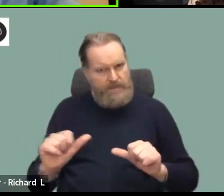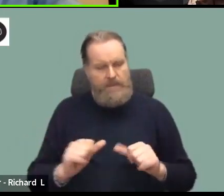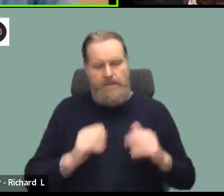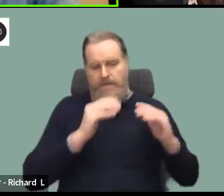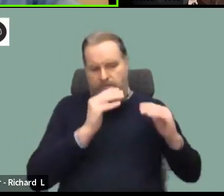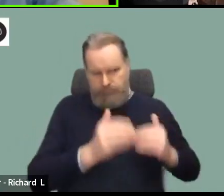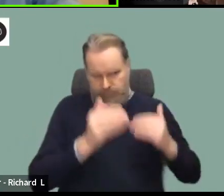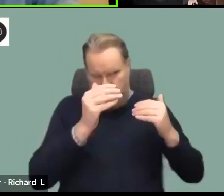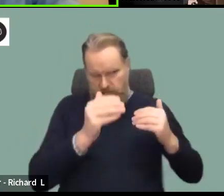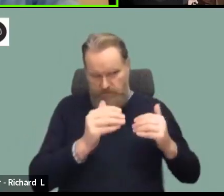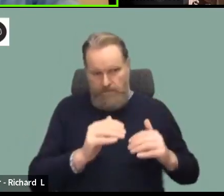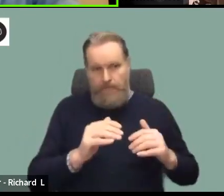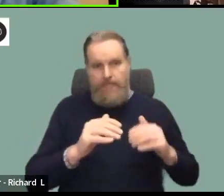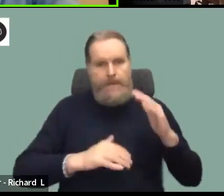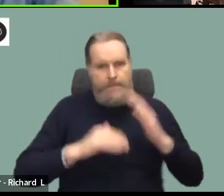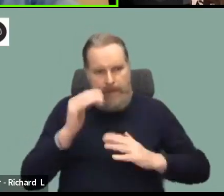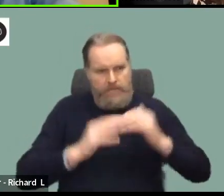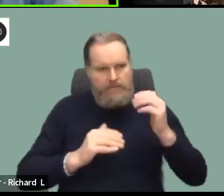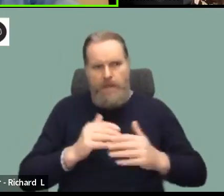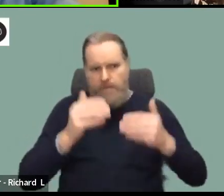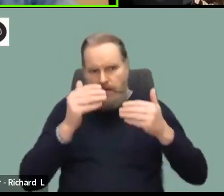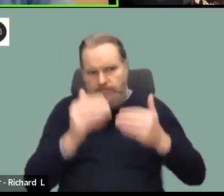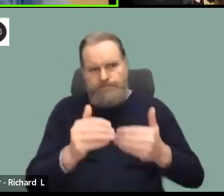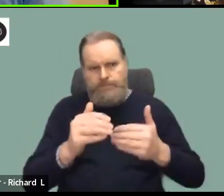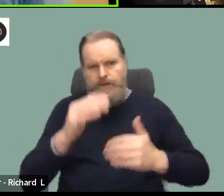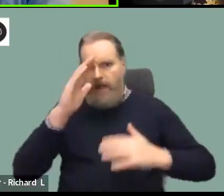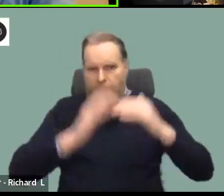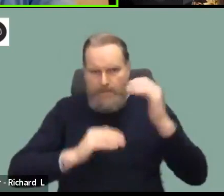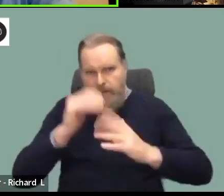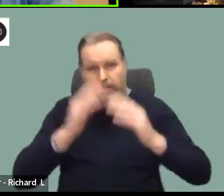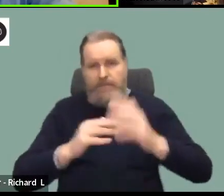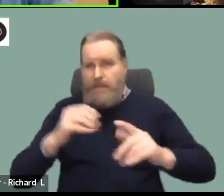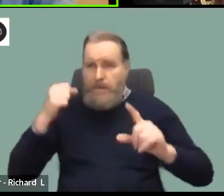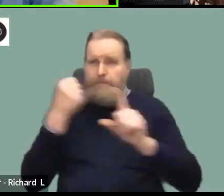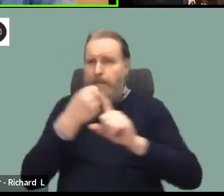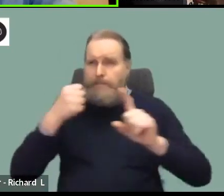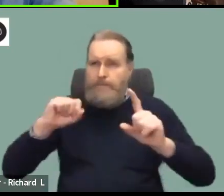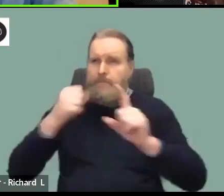, but for the reasons I've given and the promises we make to members we wanted